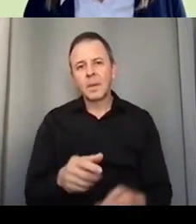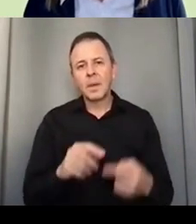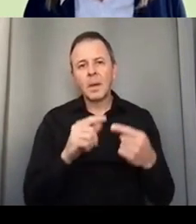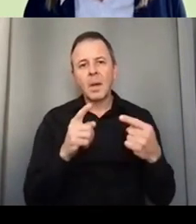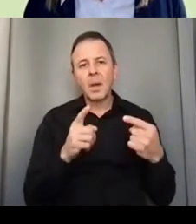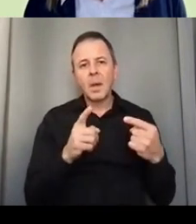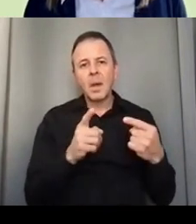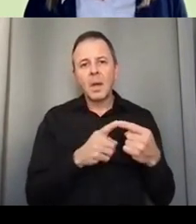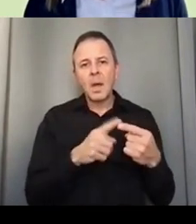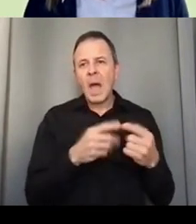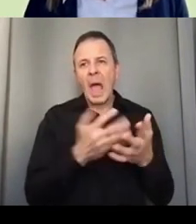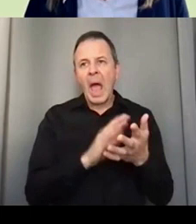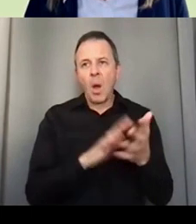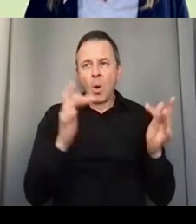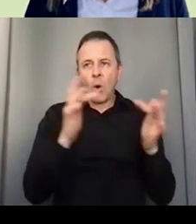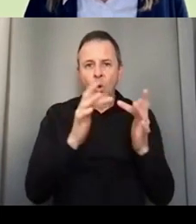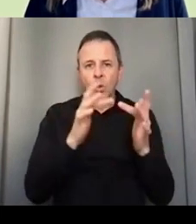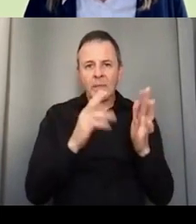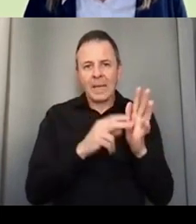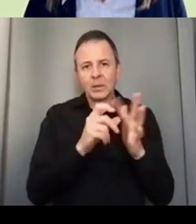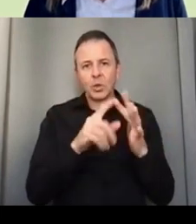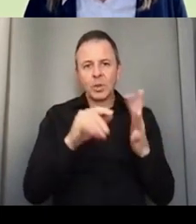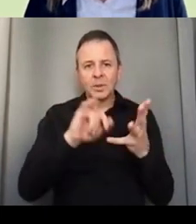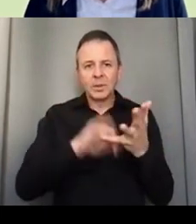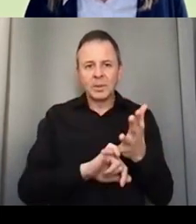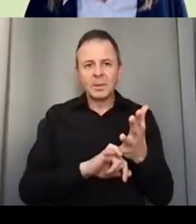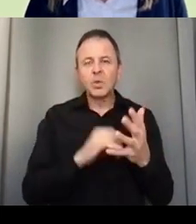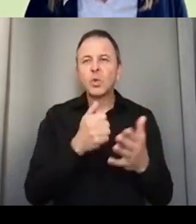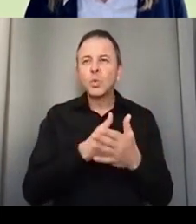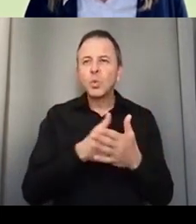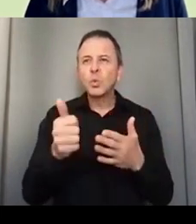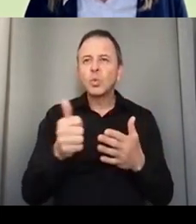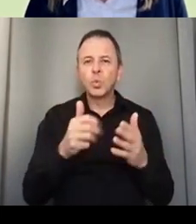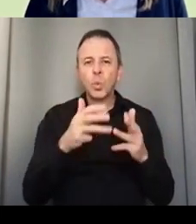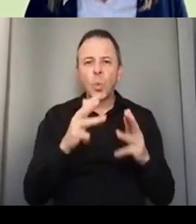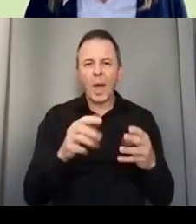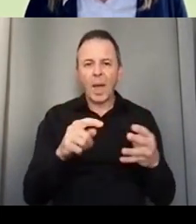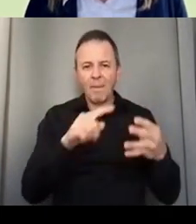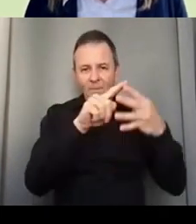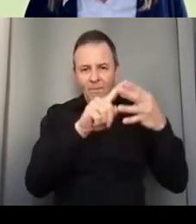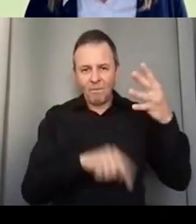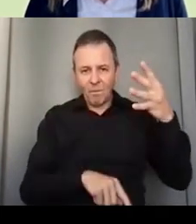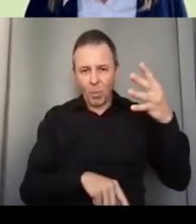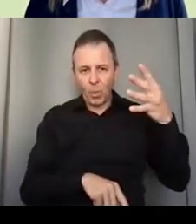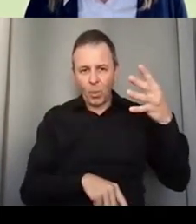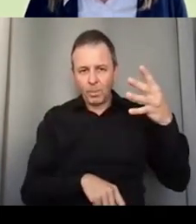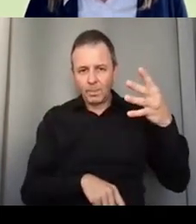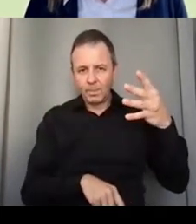NDIS the usual access points are the top four on the slide which you're are most